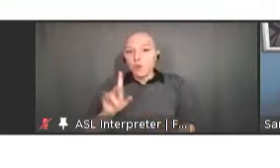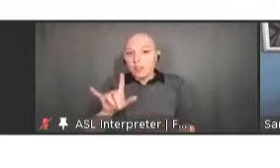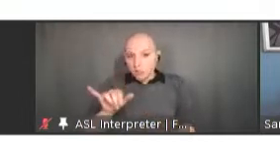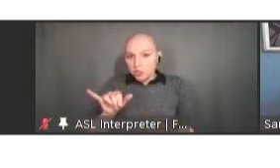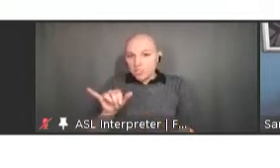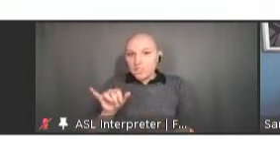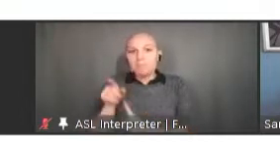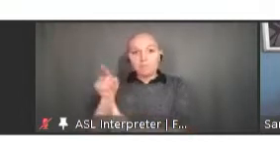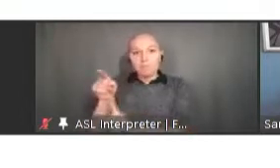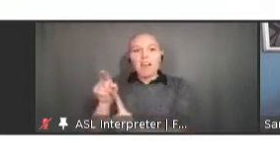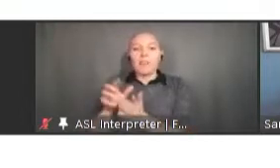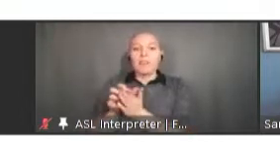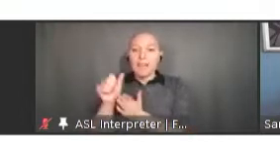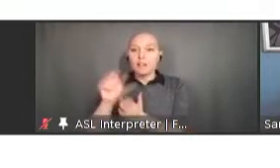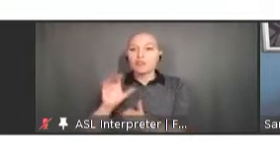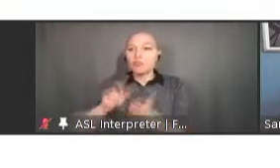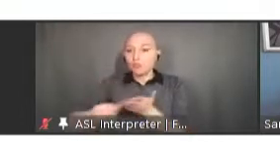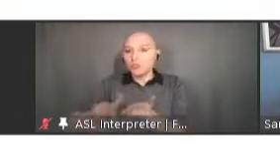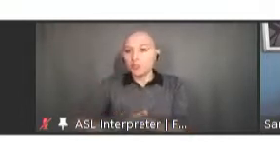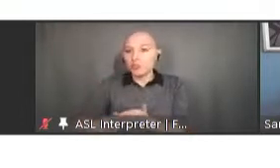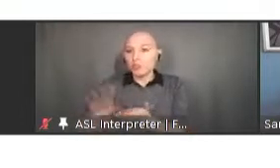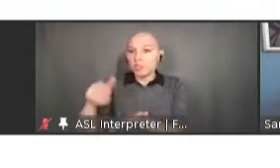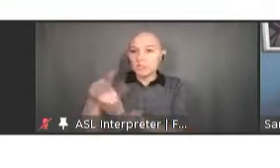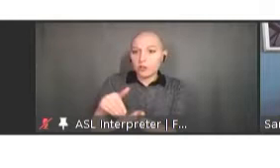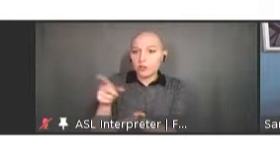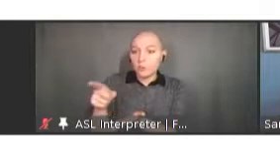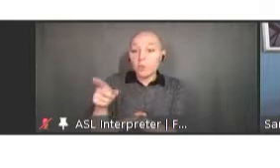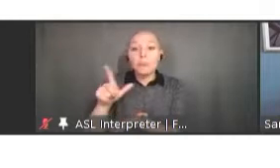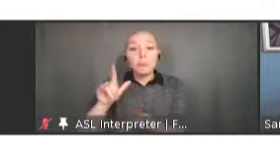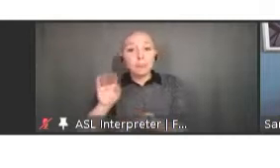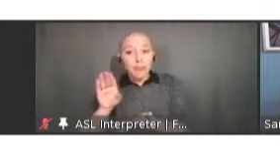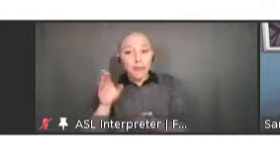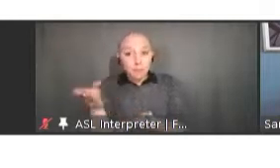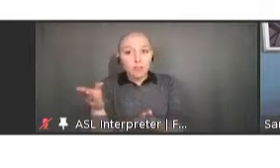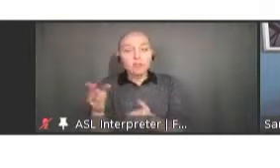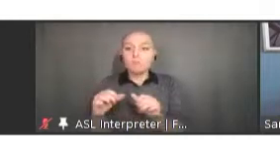The FNL Serology Lab continues its work with the FDA and has worked closely with the World Health